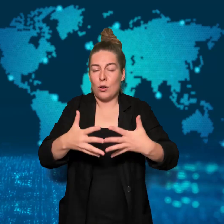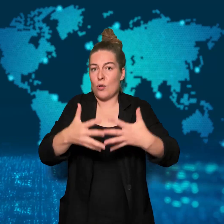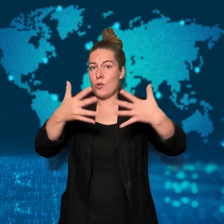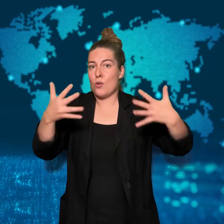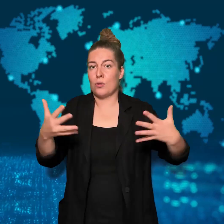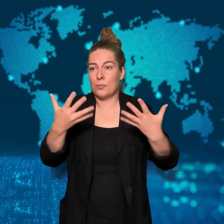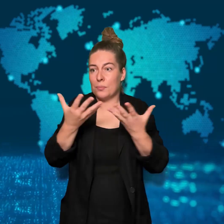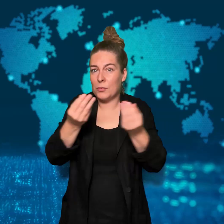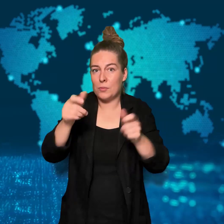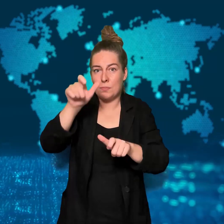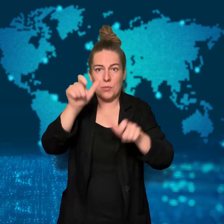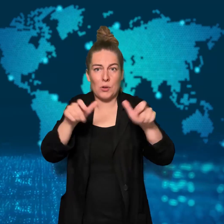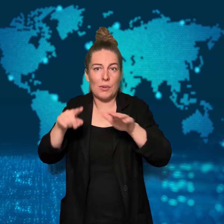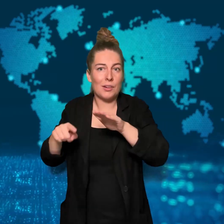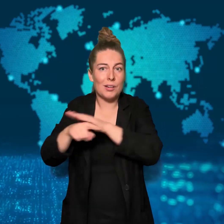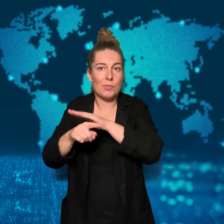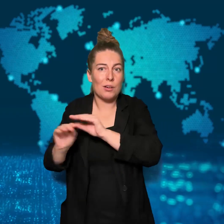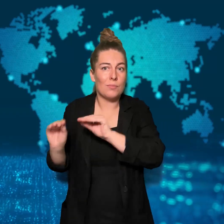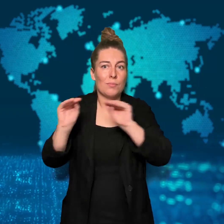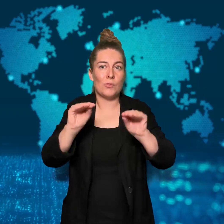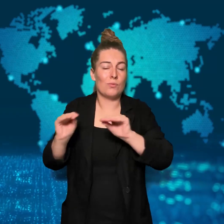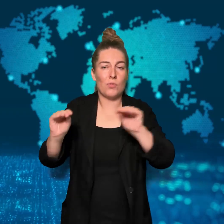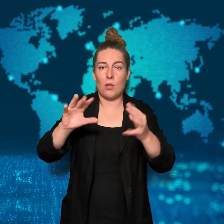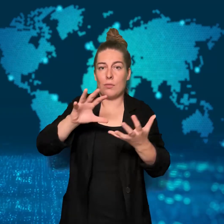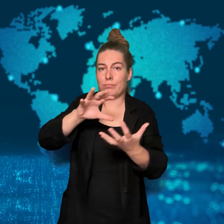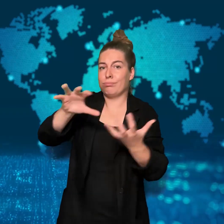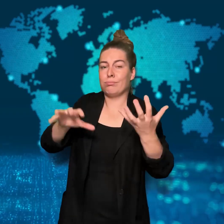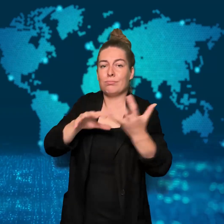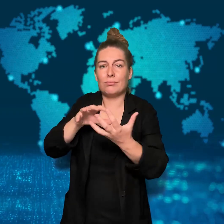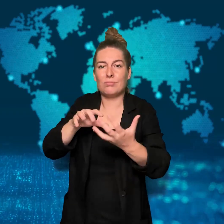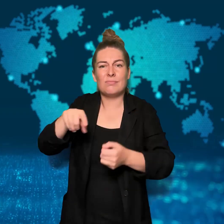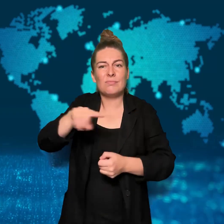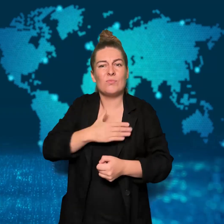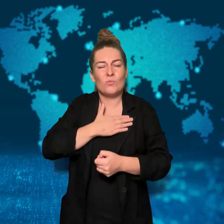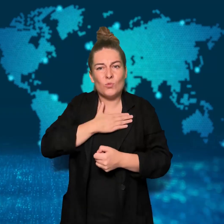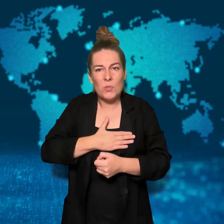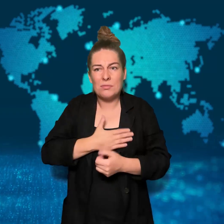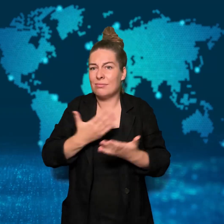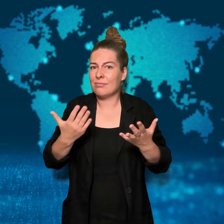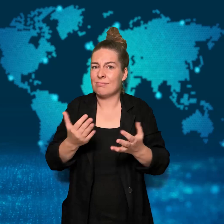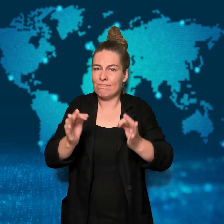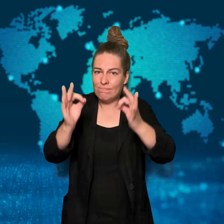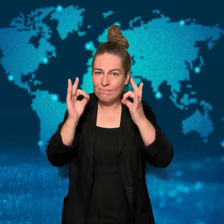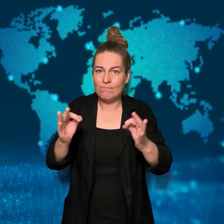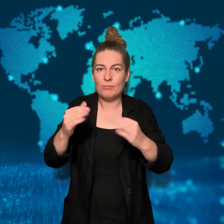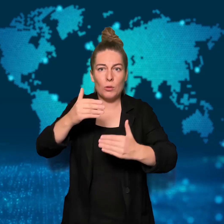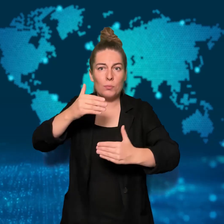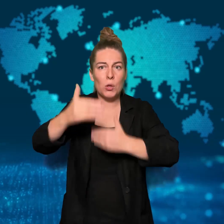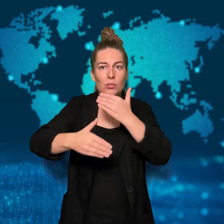in the first 9 months of 2023 - more than 2022.